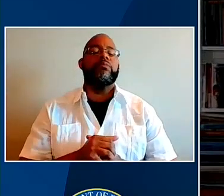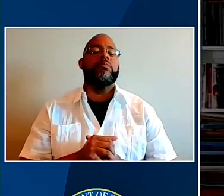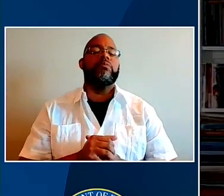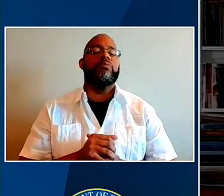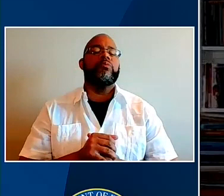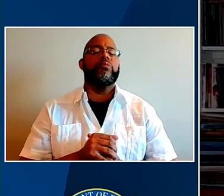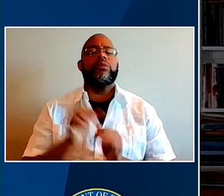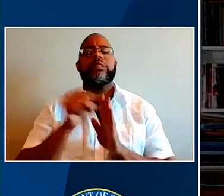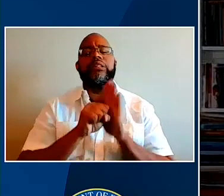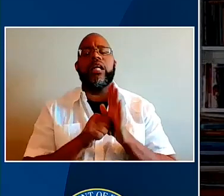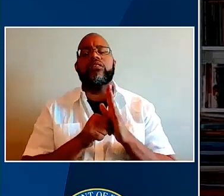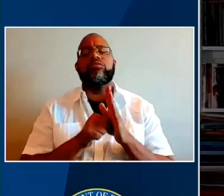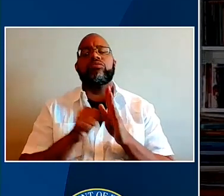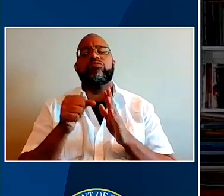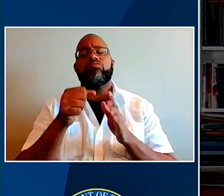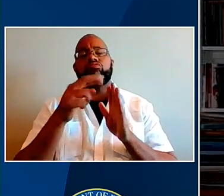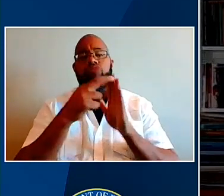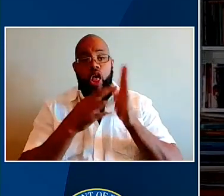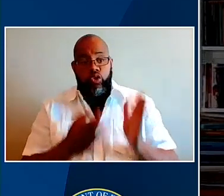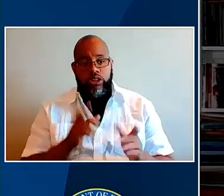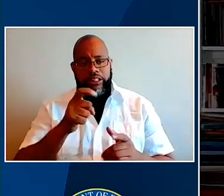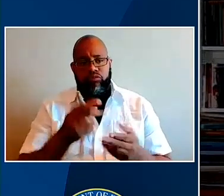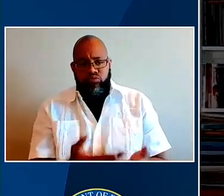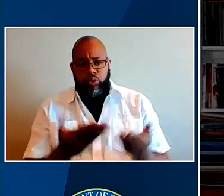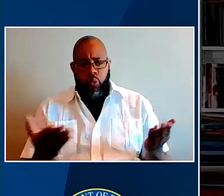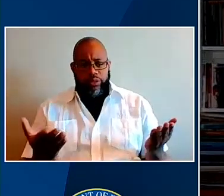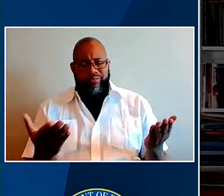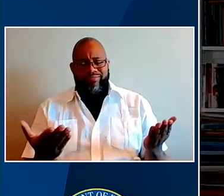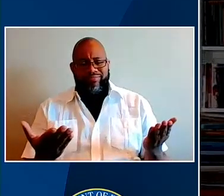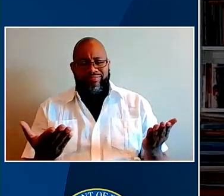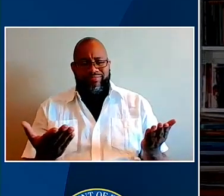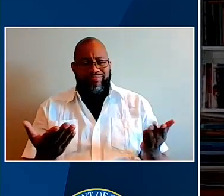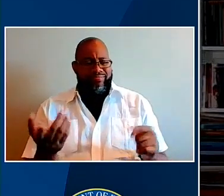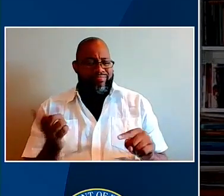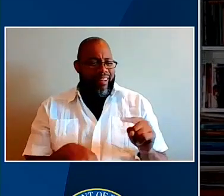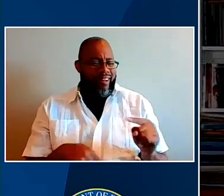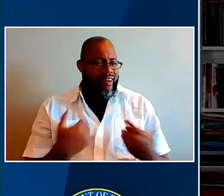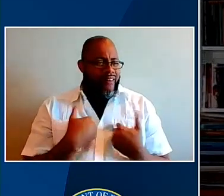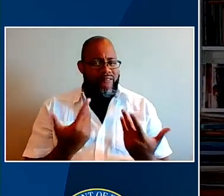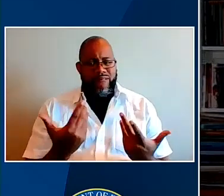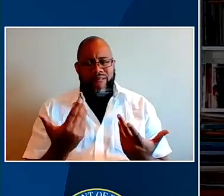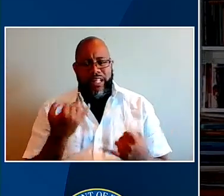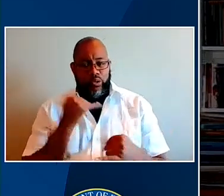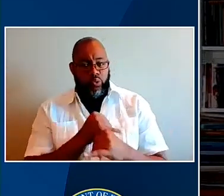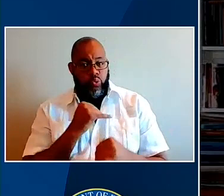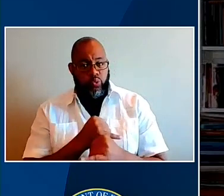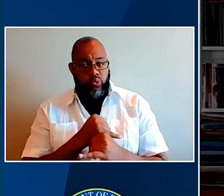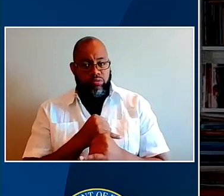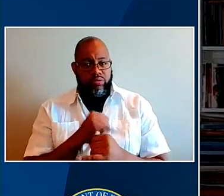regulators need resources. You can't have institutions that actually